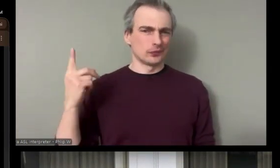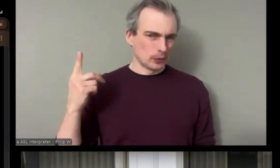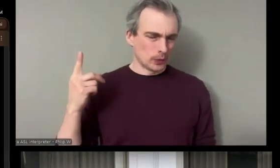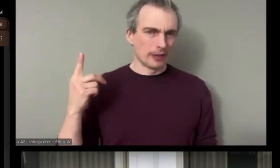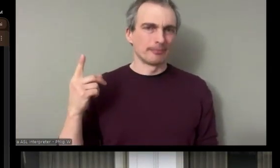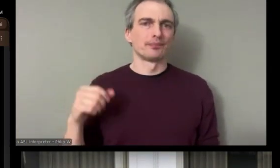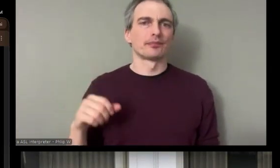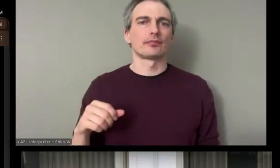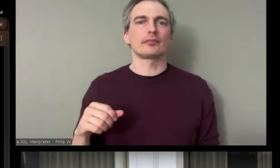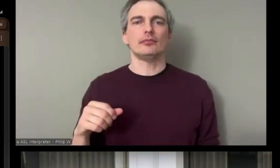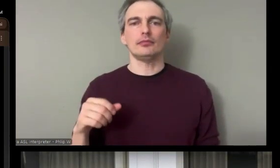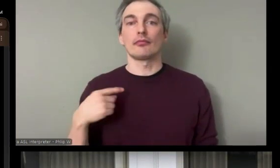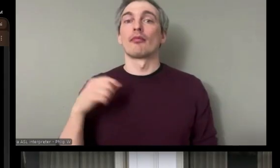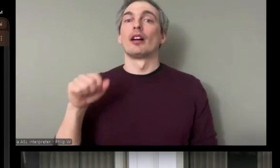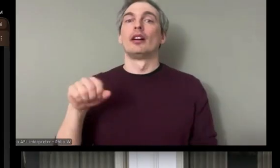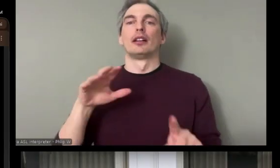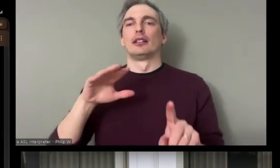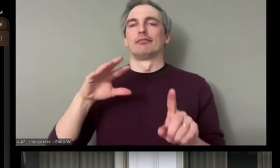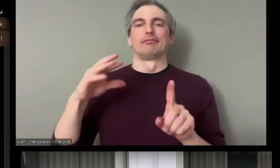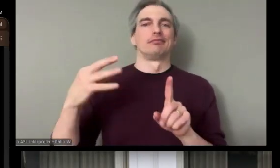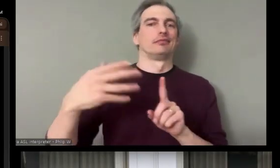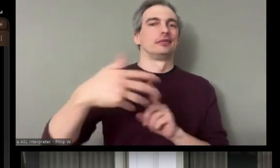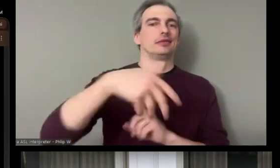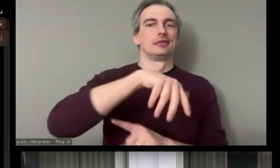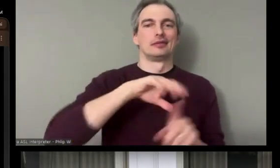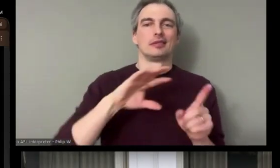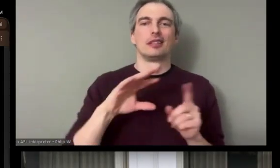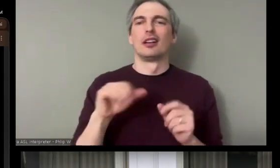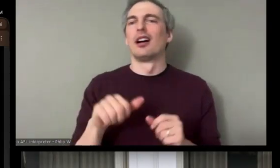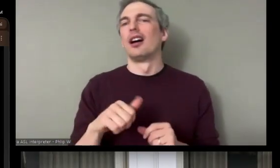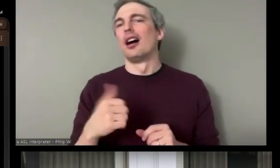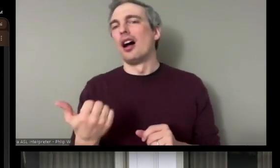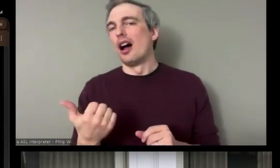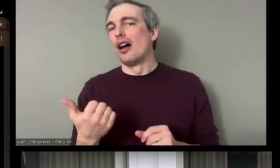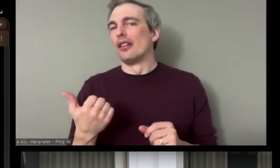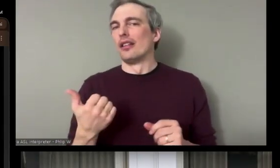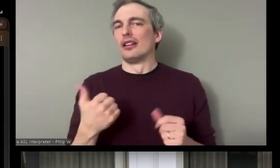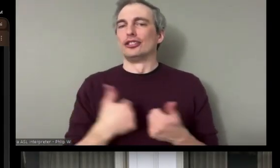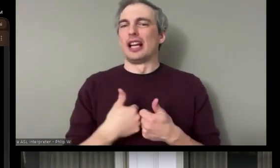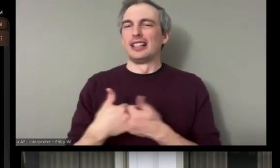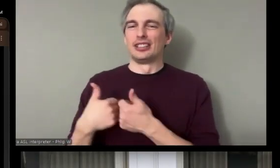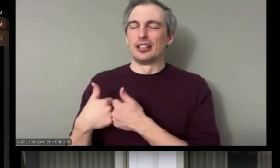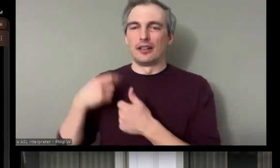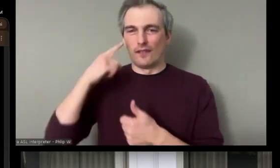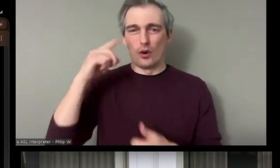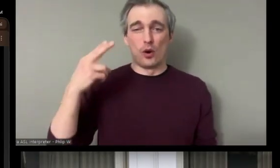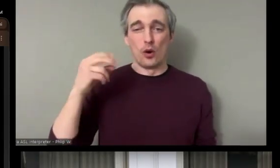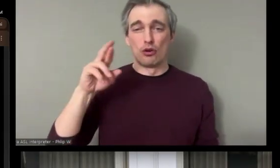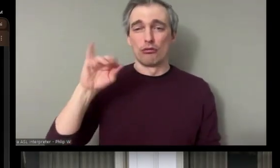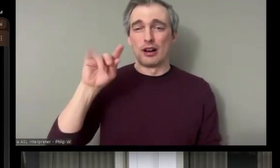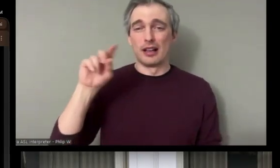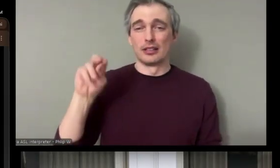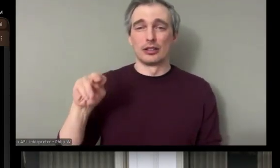Again, another one of the challenges of Horizon Worlds... There's a lot of children on it. I made my world 18+.